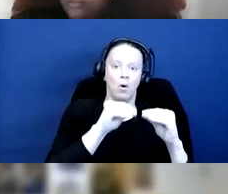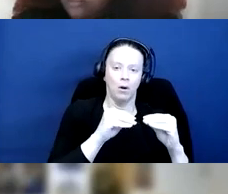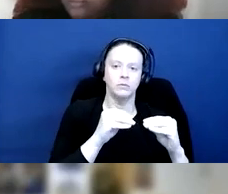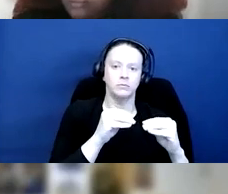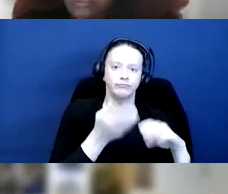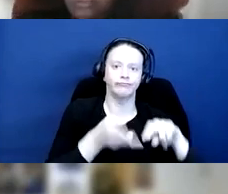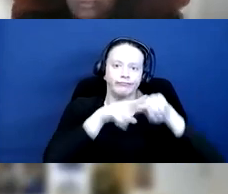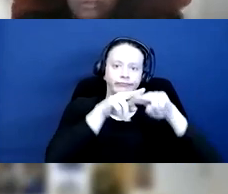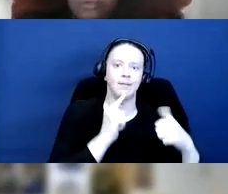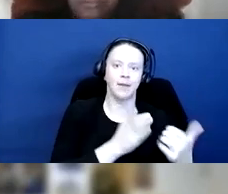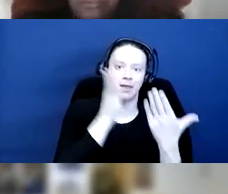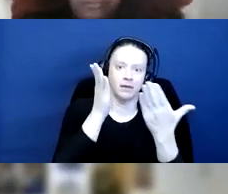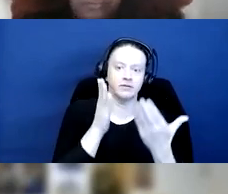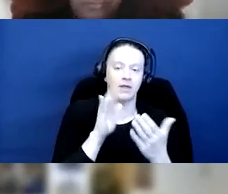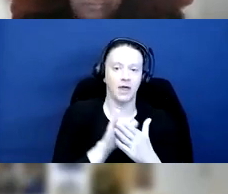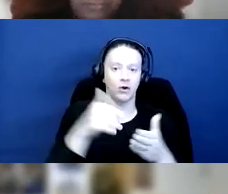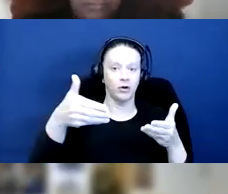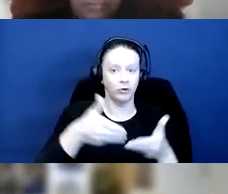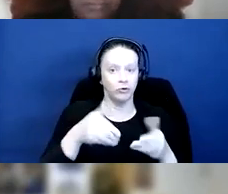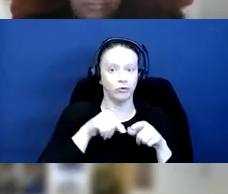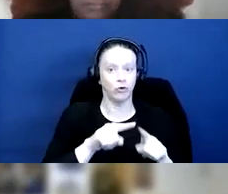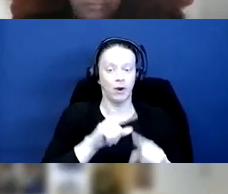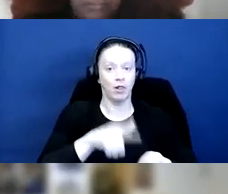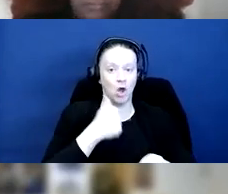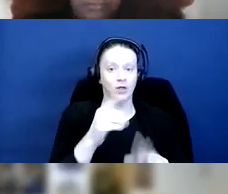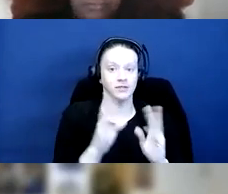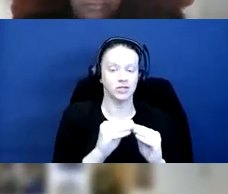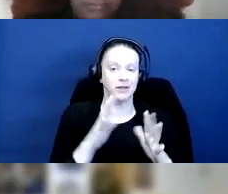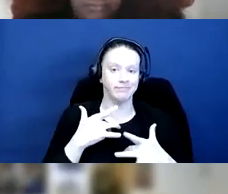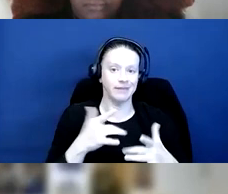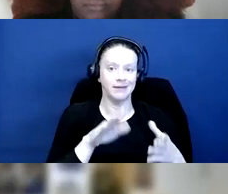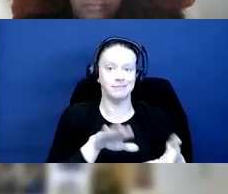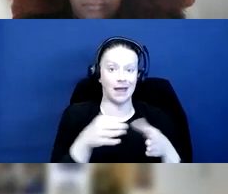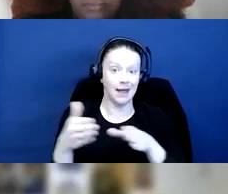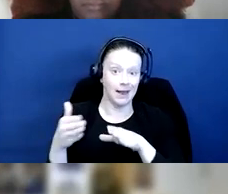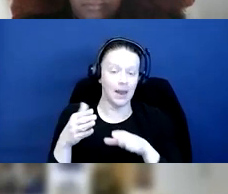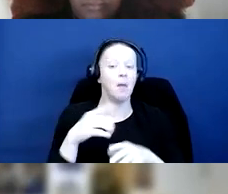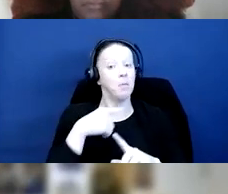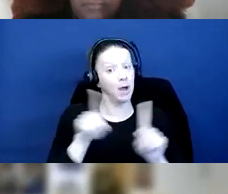more bills that die during long session, but more bills that pass as well during long sessions.